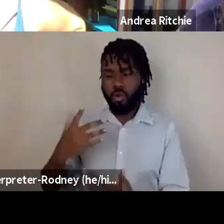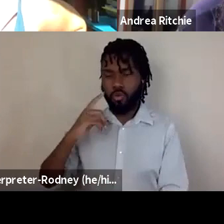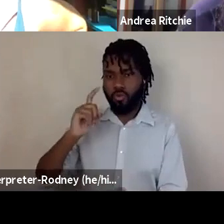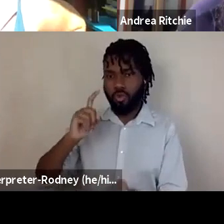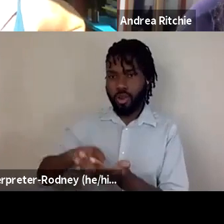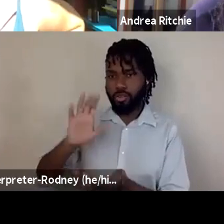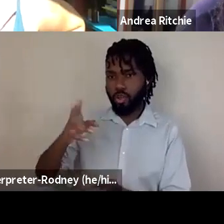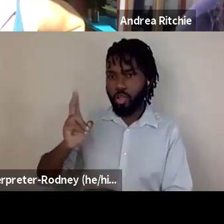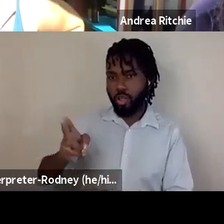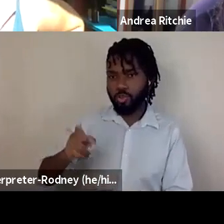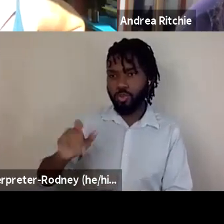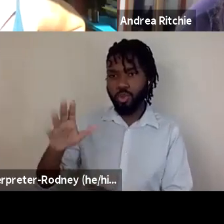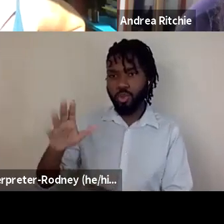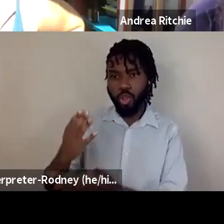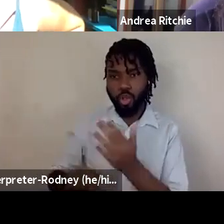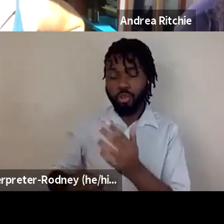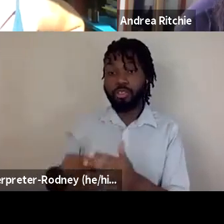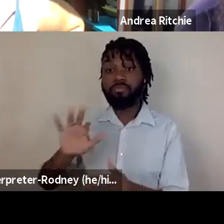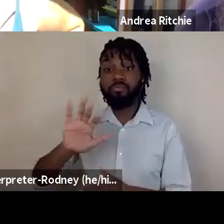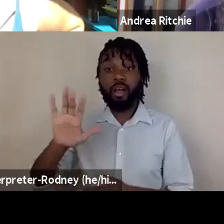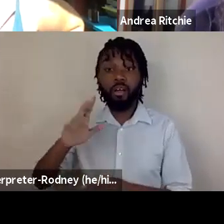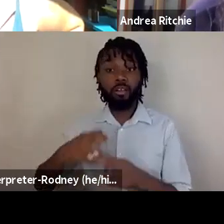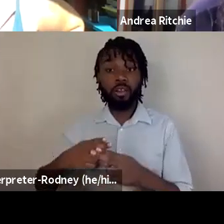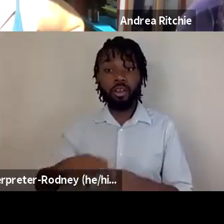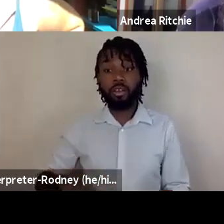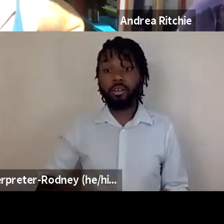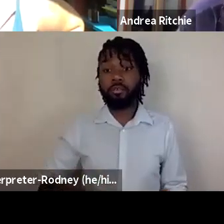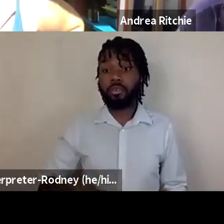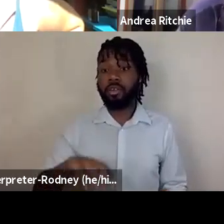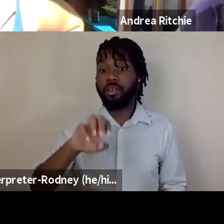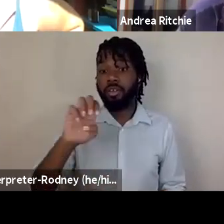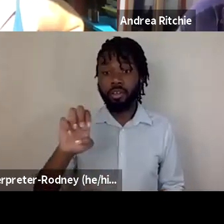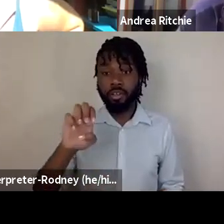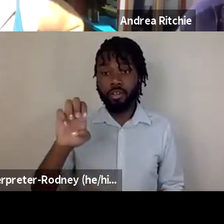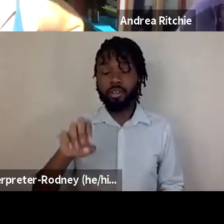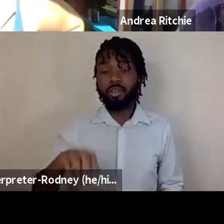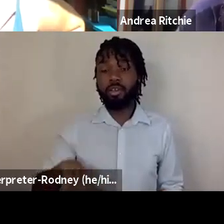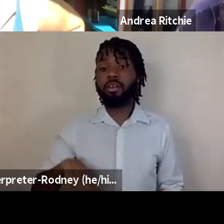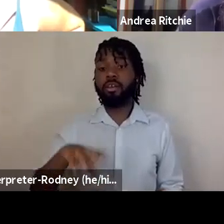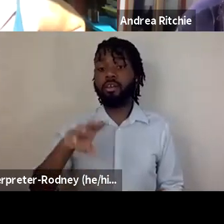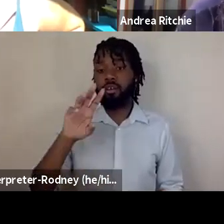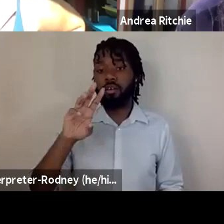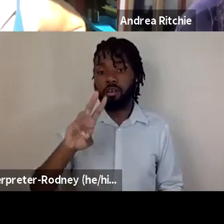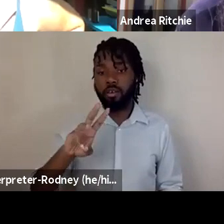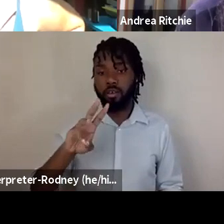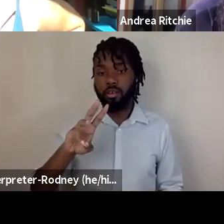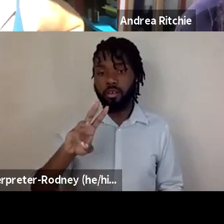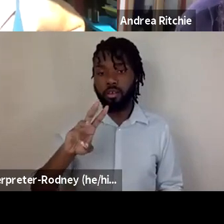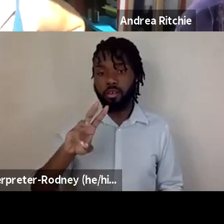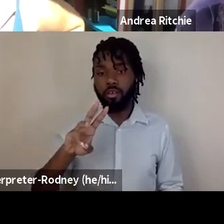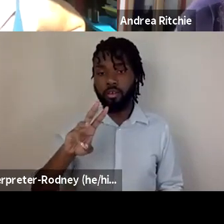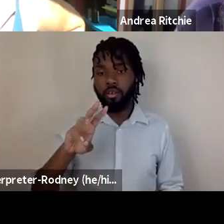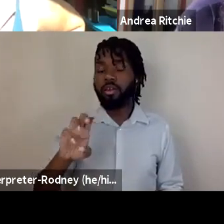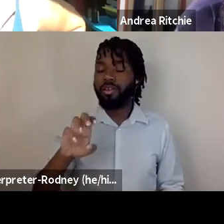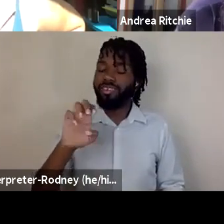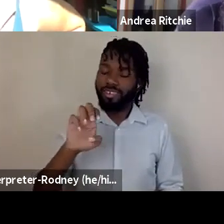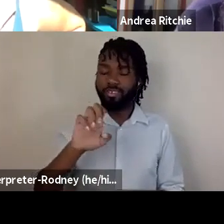Their name is spelled E, the letter, or E-L-A-N-D-R-I-A, Elandria, Williams.